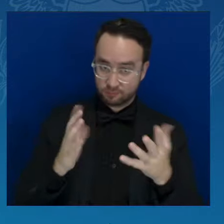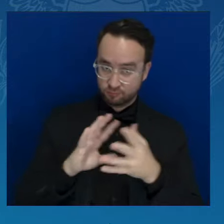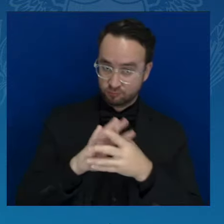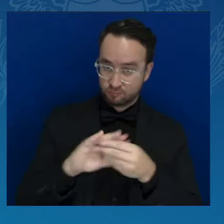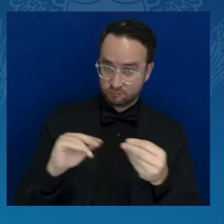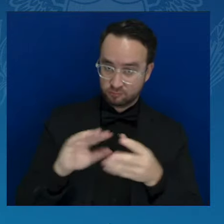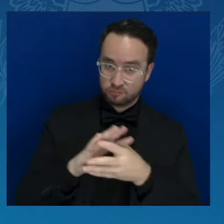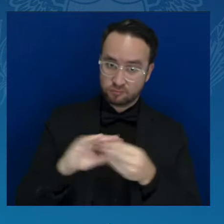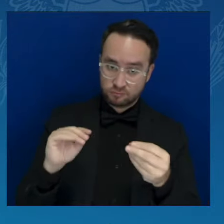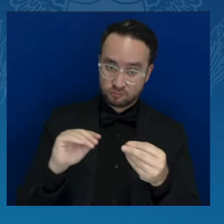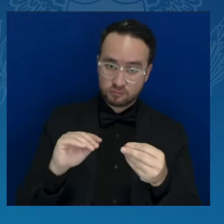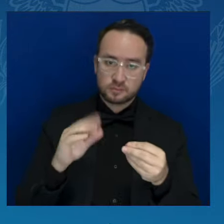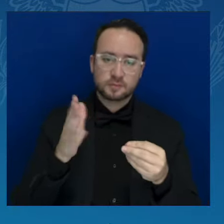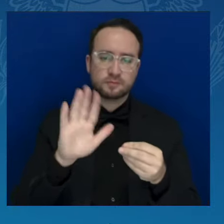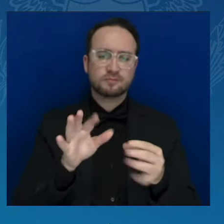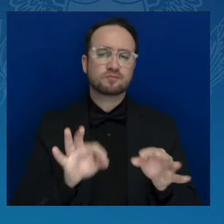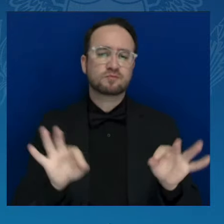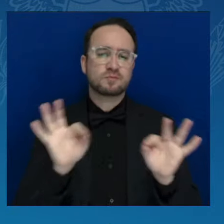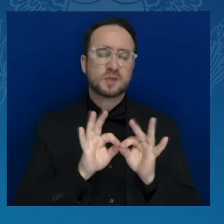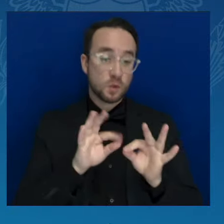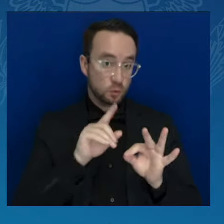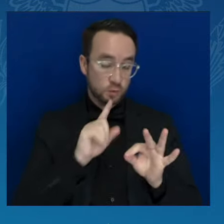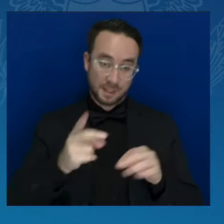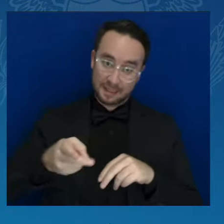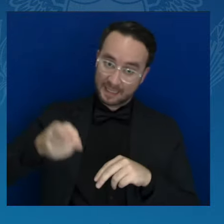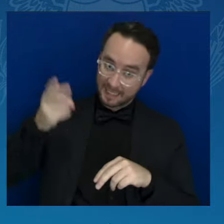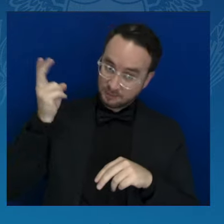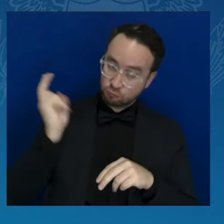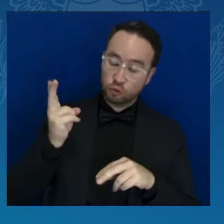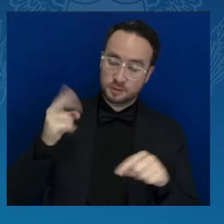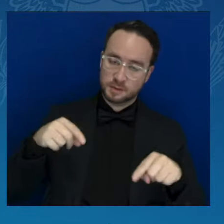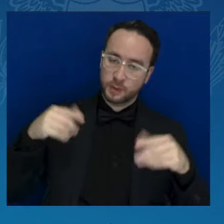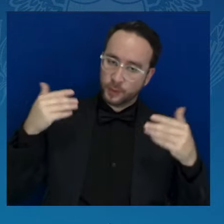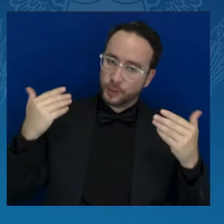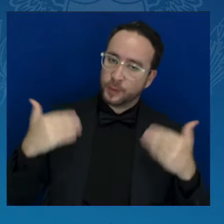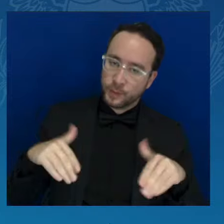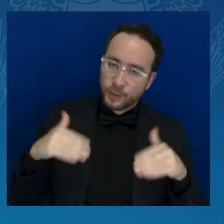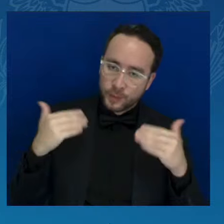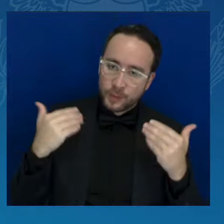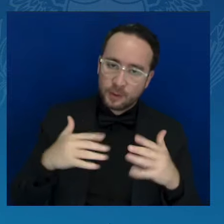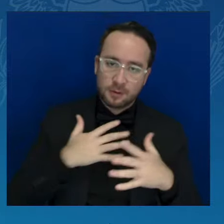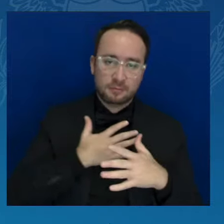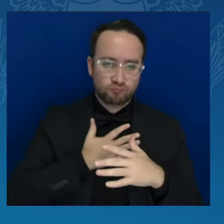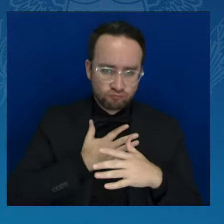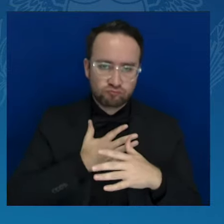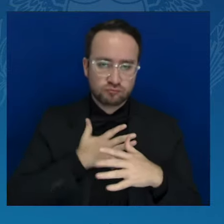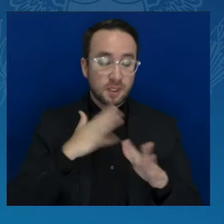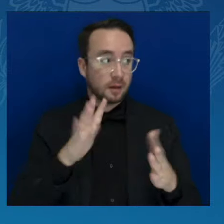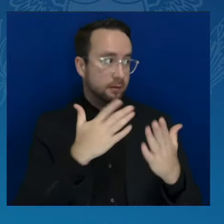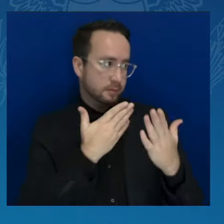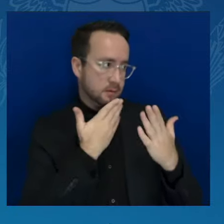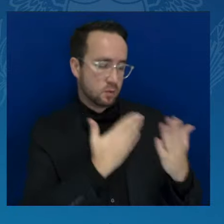but for her stewardship of the National Space Council. Our leadership, America's leadership in space